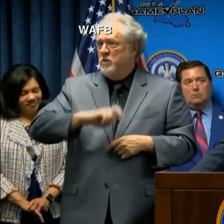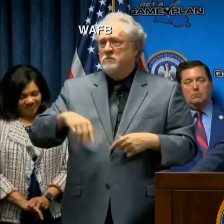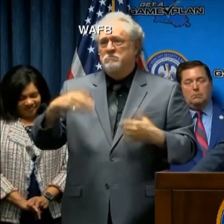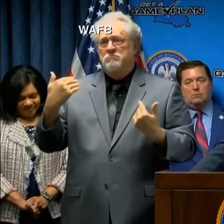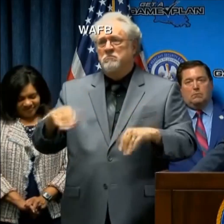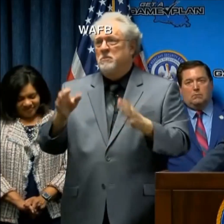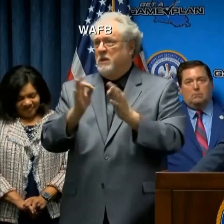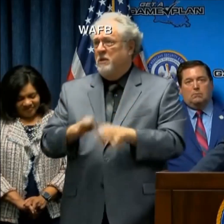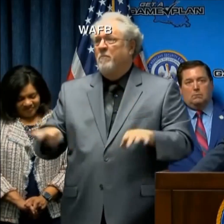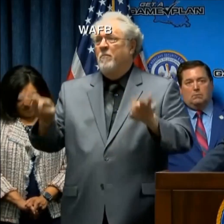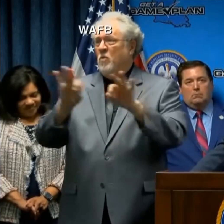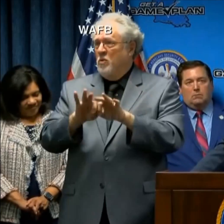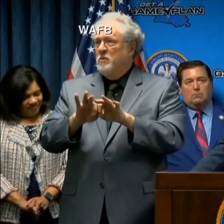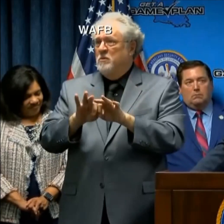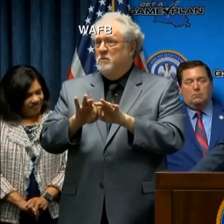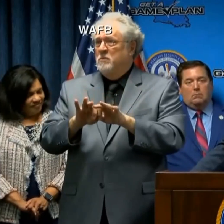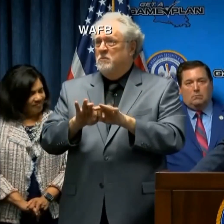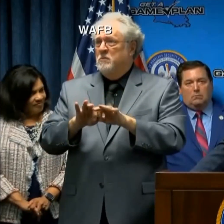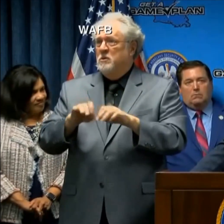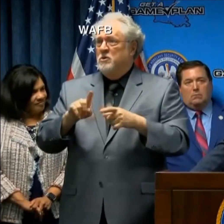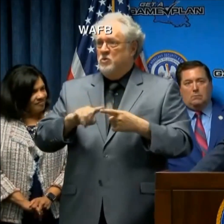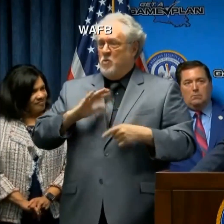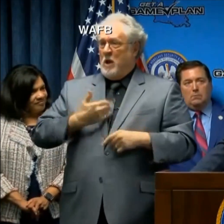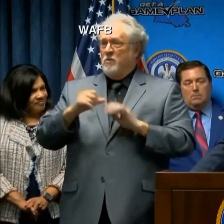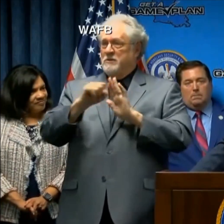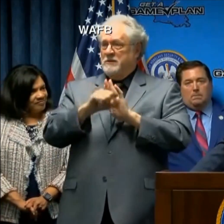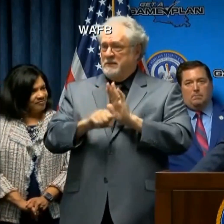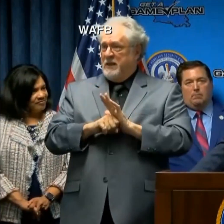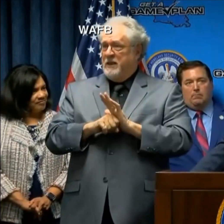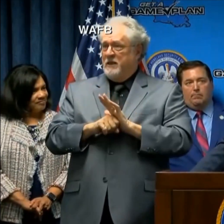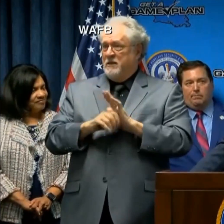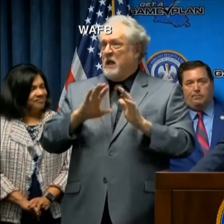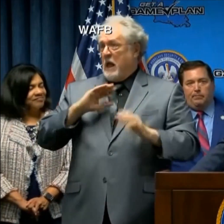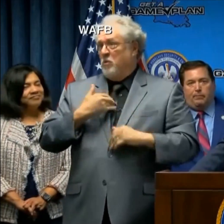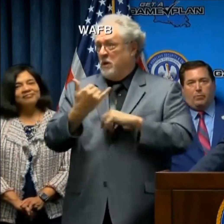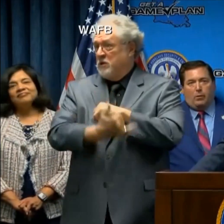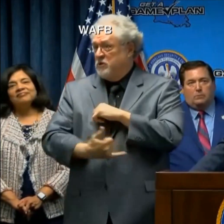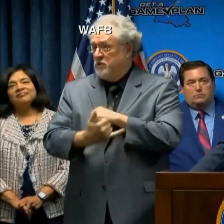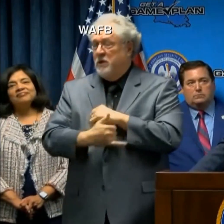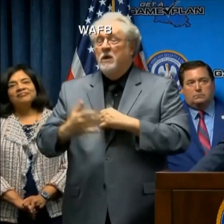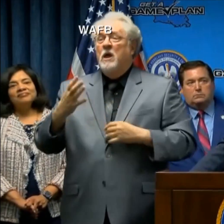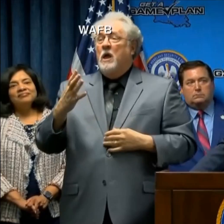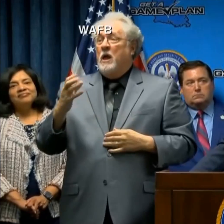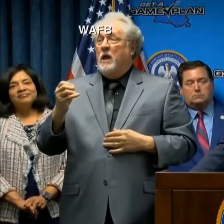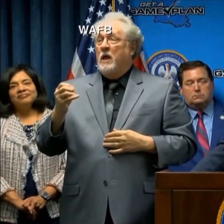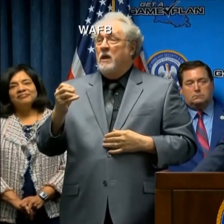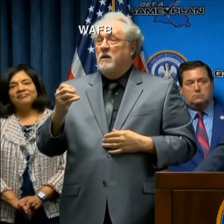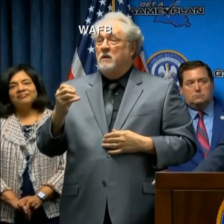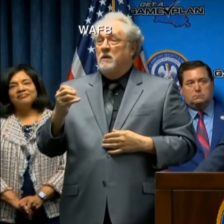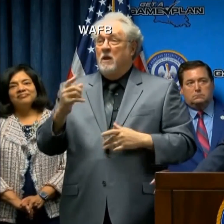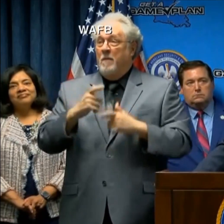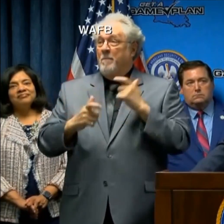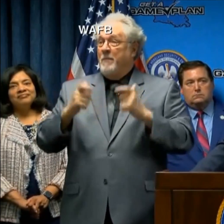important to our state to our country and most the biggest tourism market we